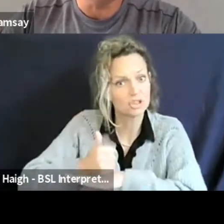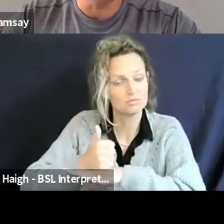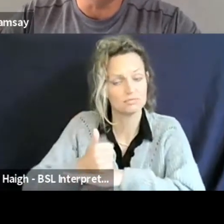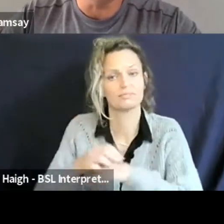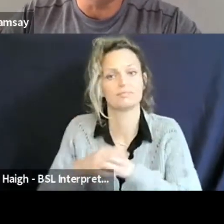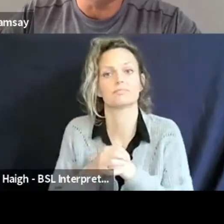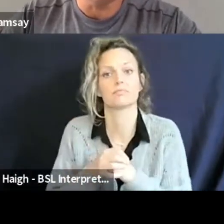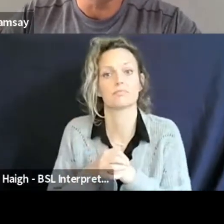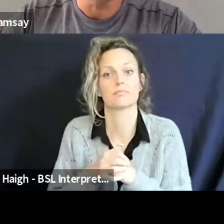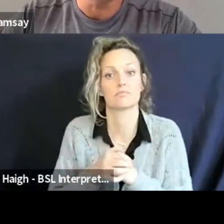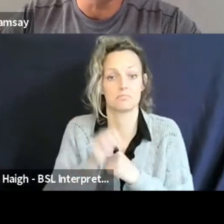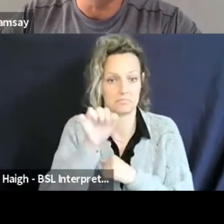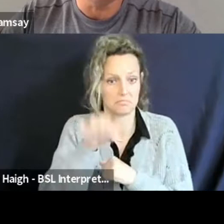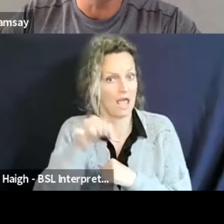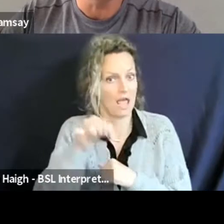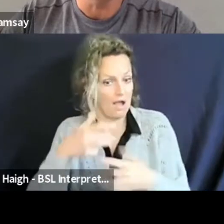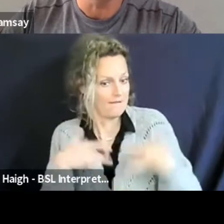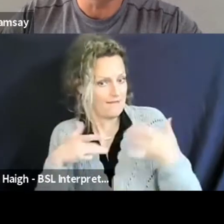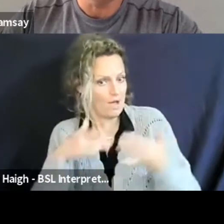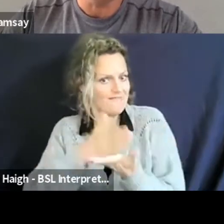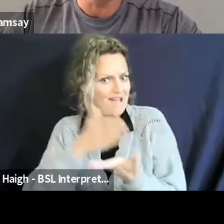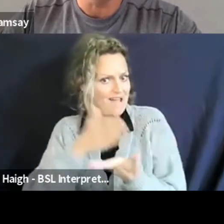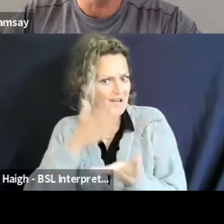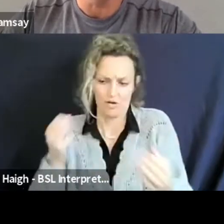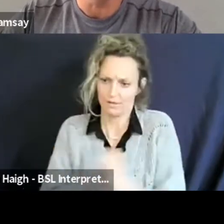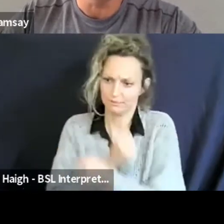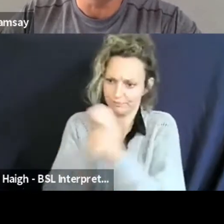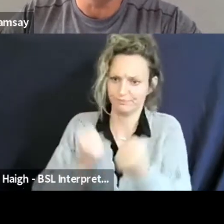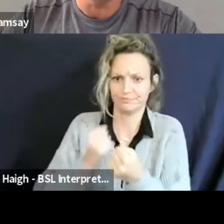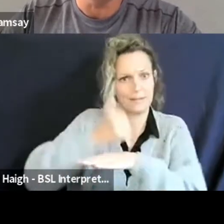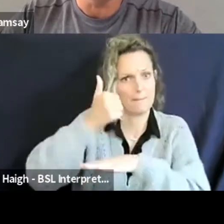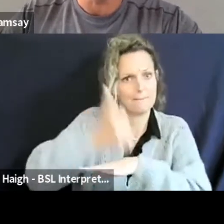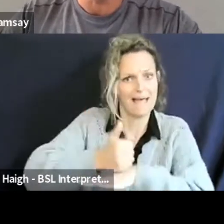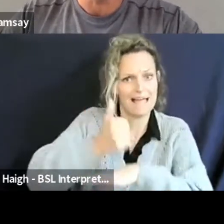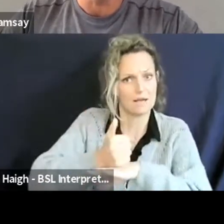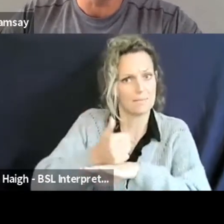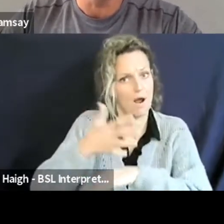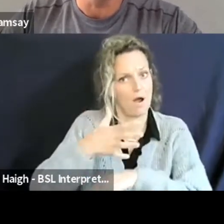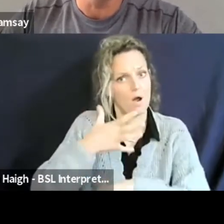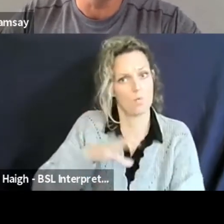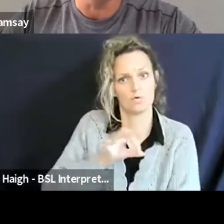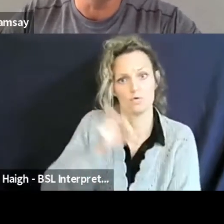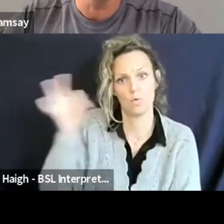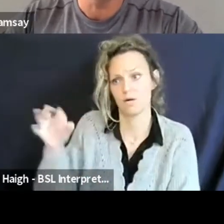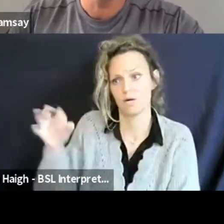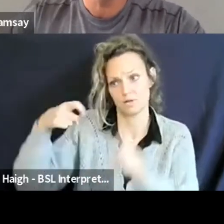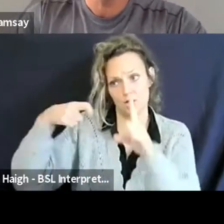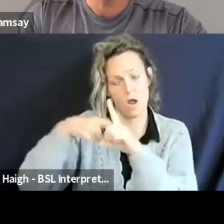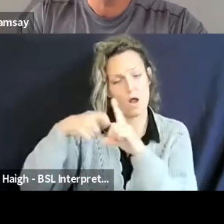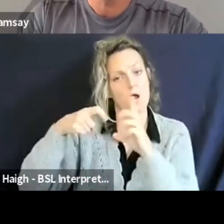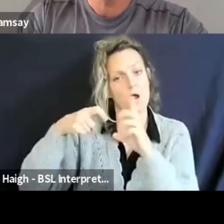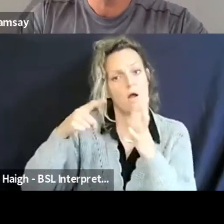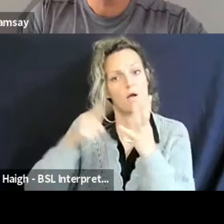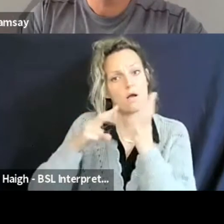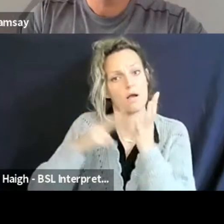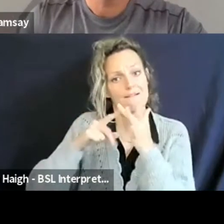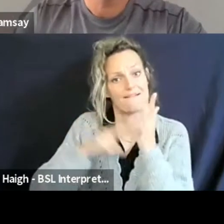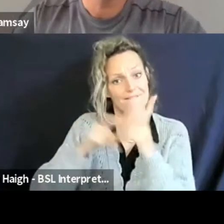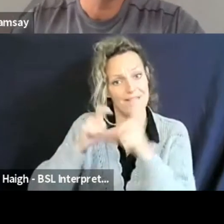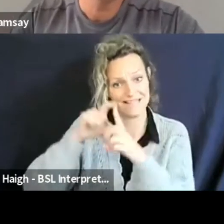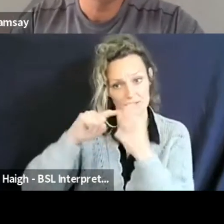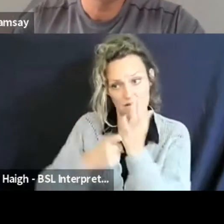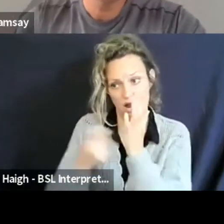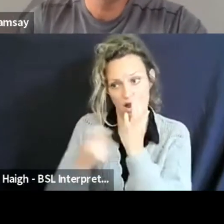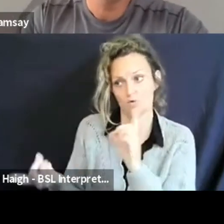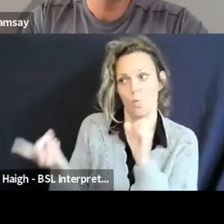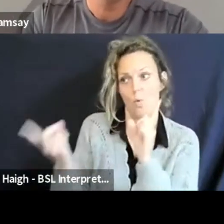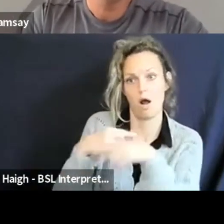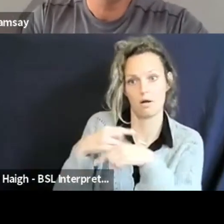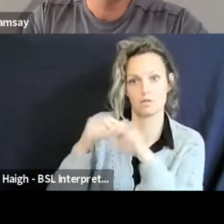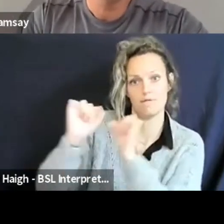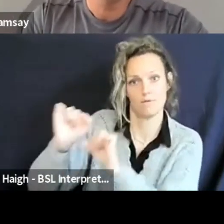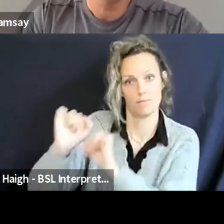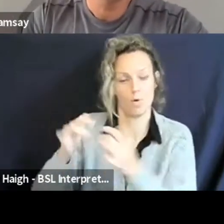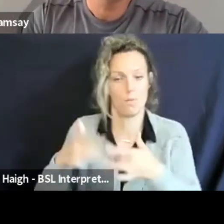Thanks.